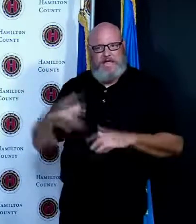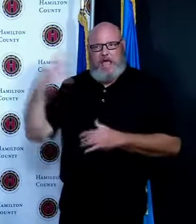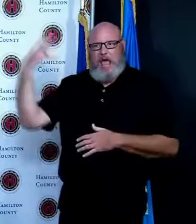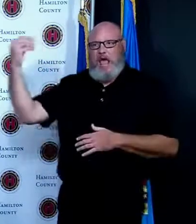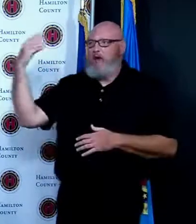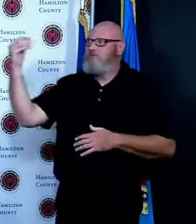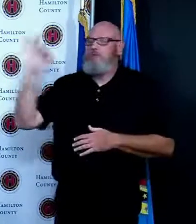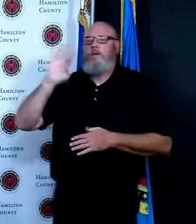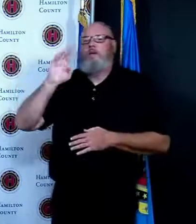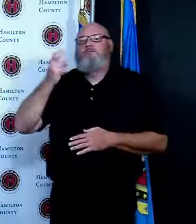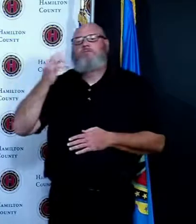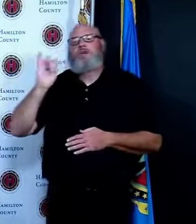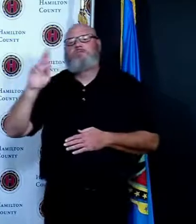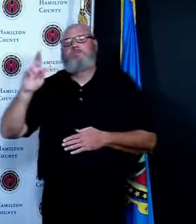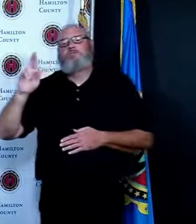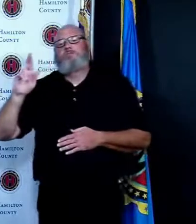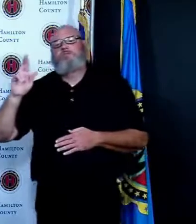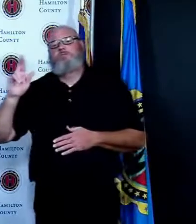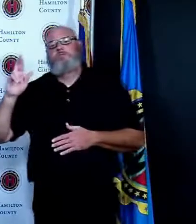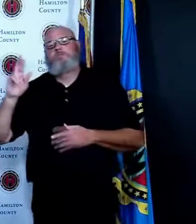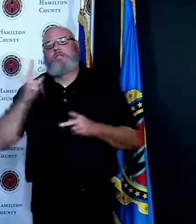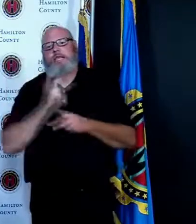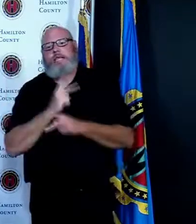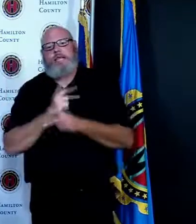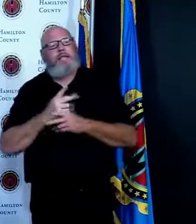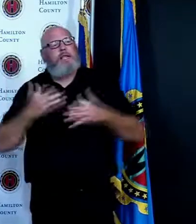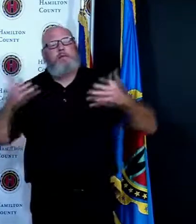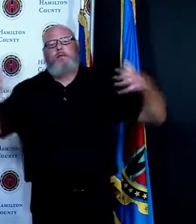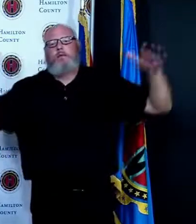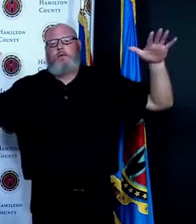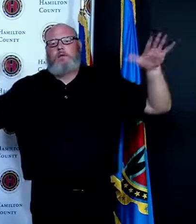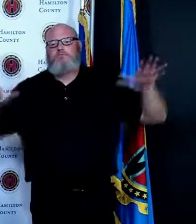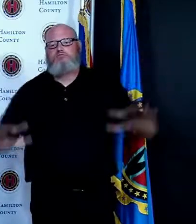away and there's more air and it can disperse but the truth is if you're close to people